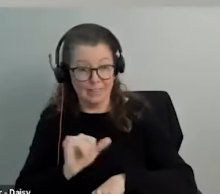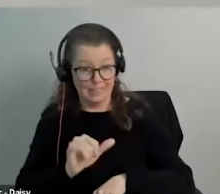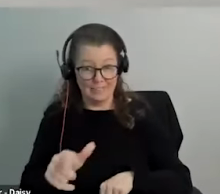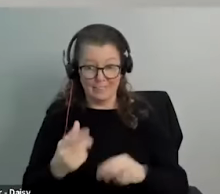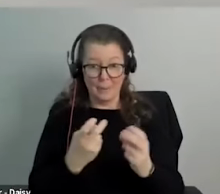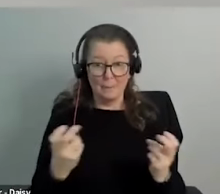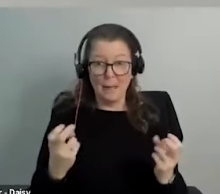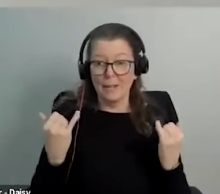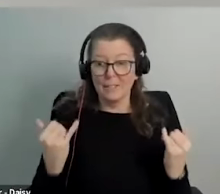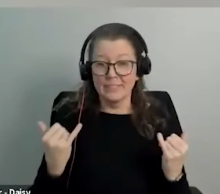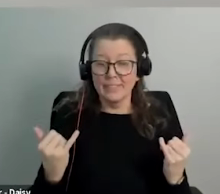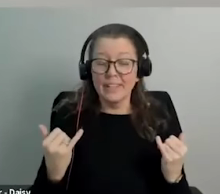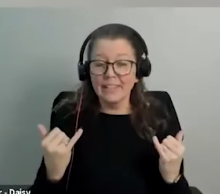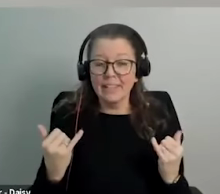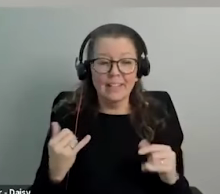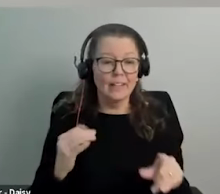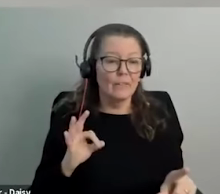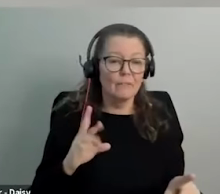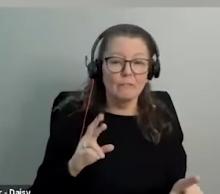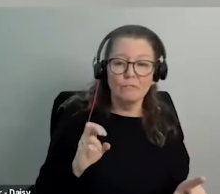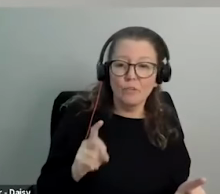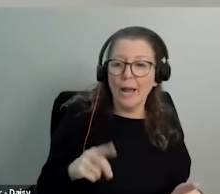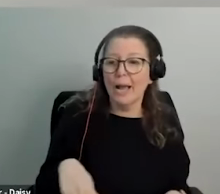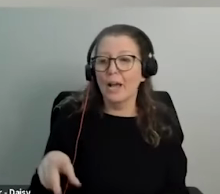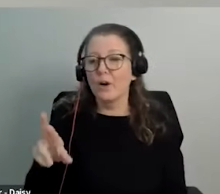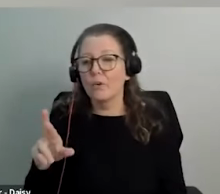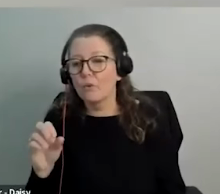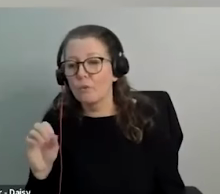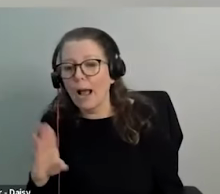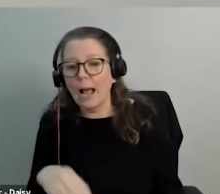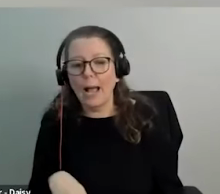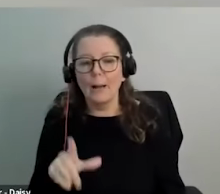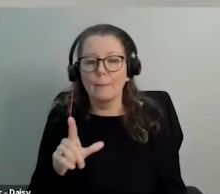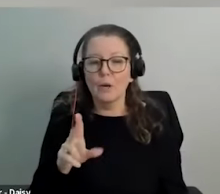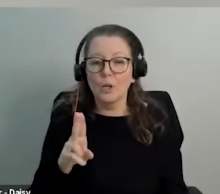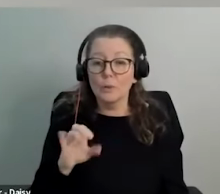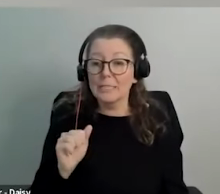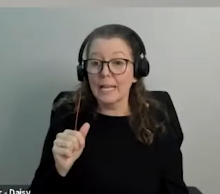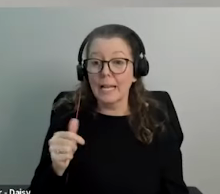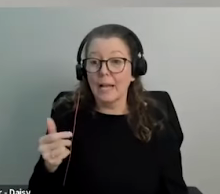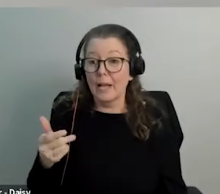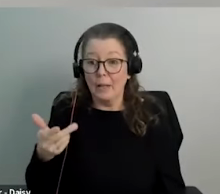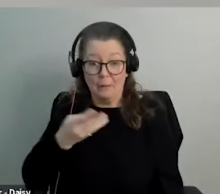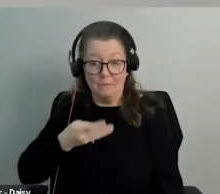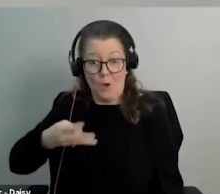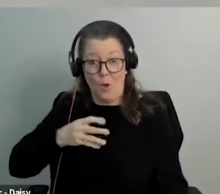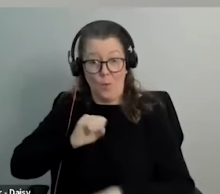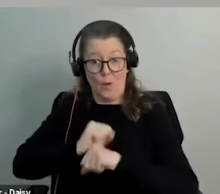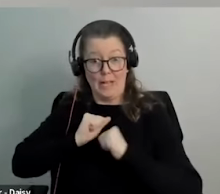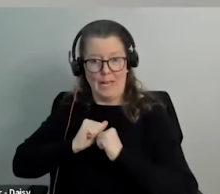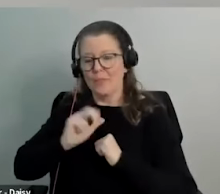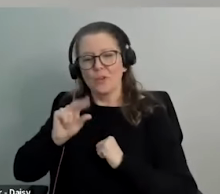you know, Fred and Rob and Lucia, we don't work closely together, but we are all united by this mission.